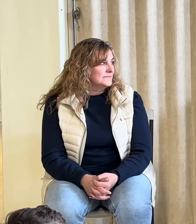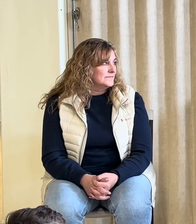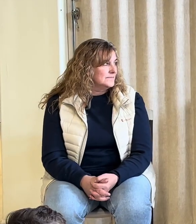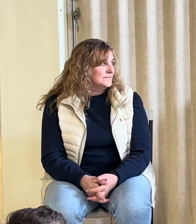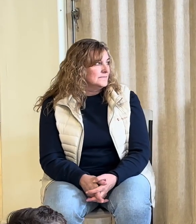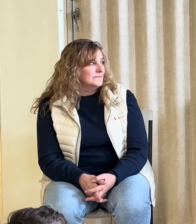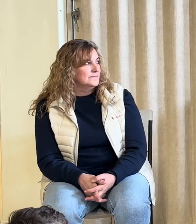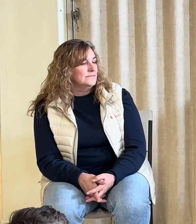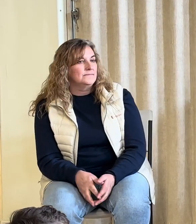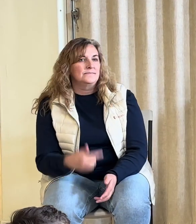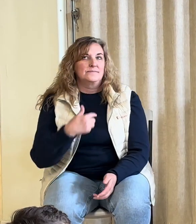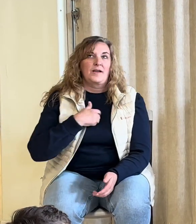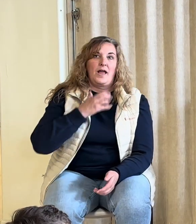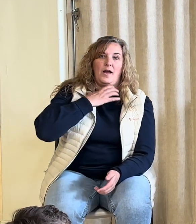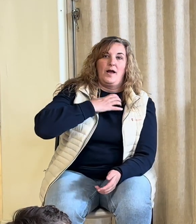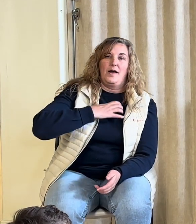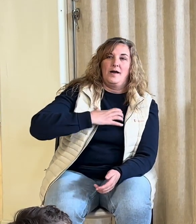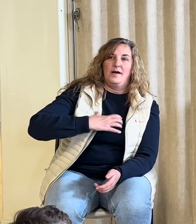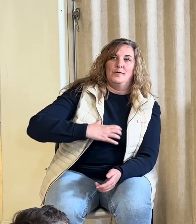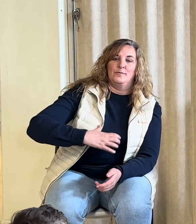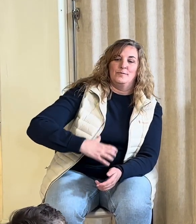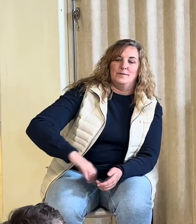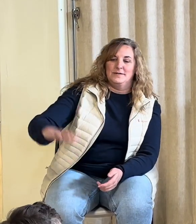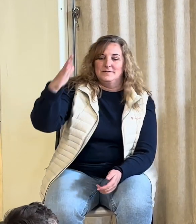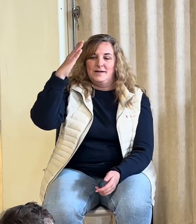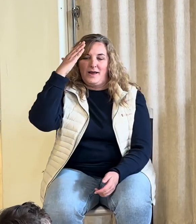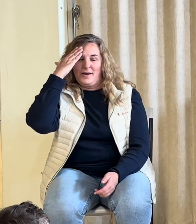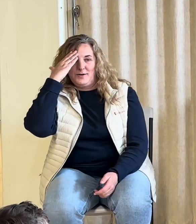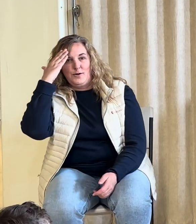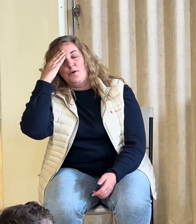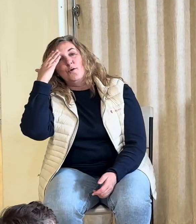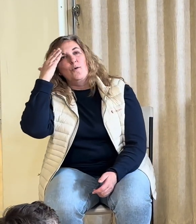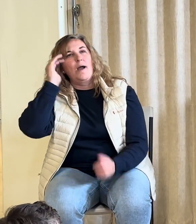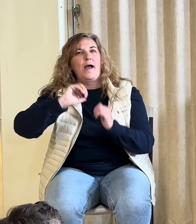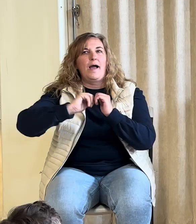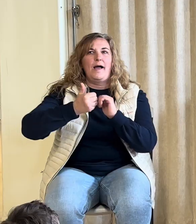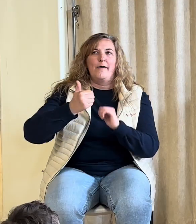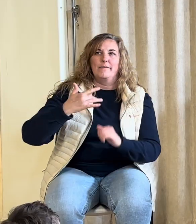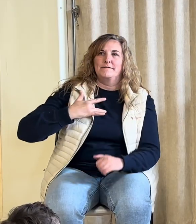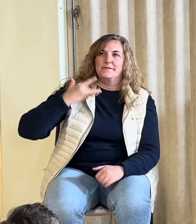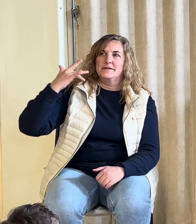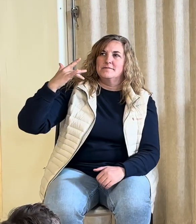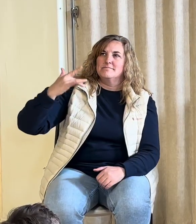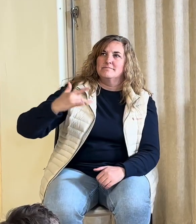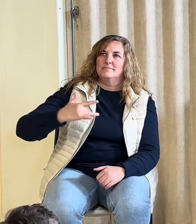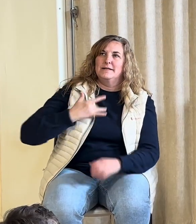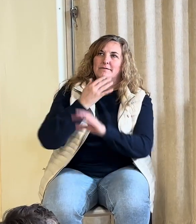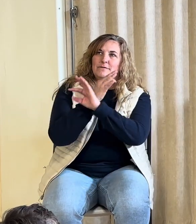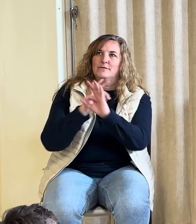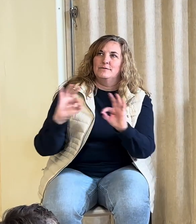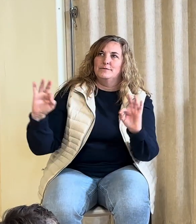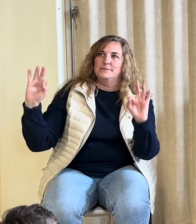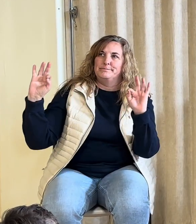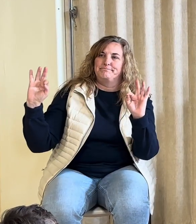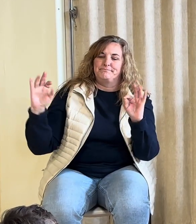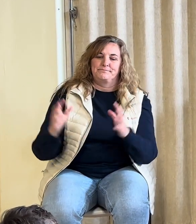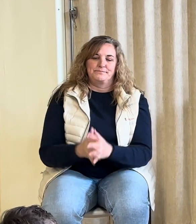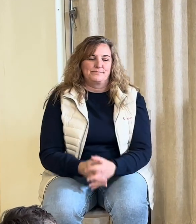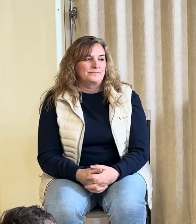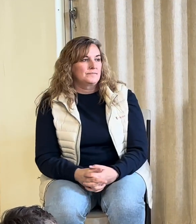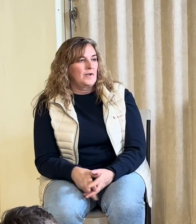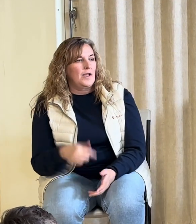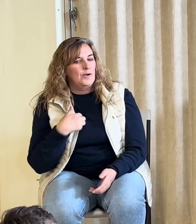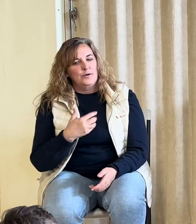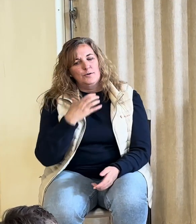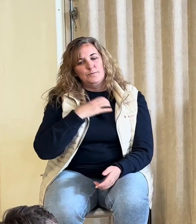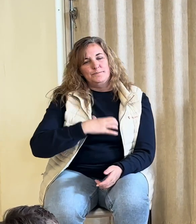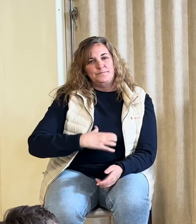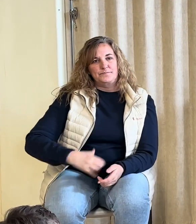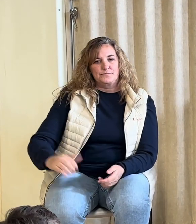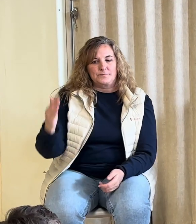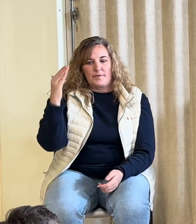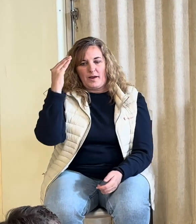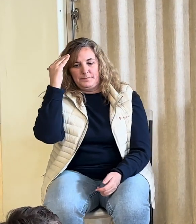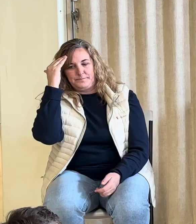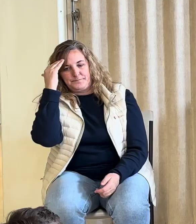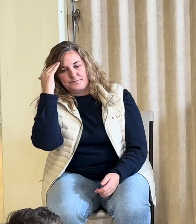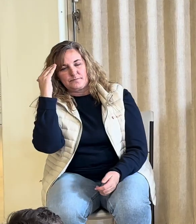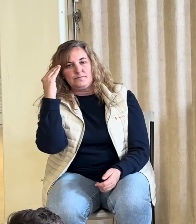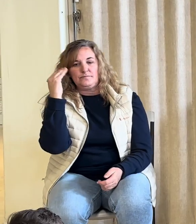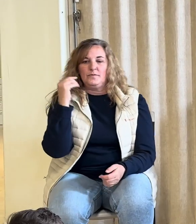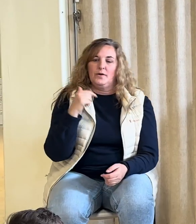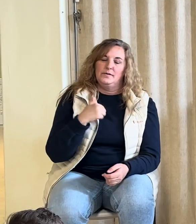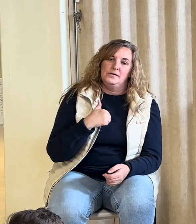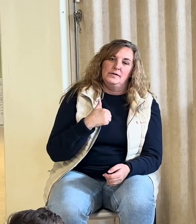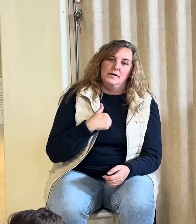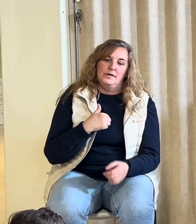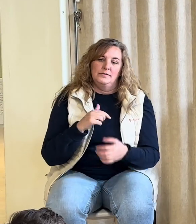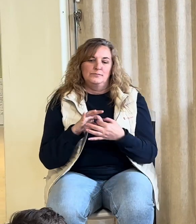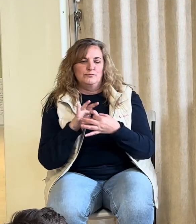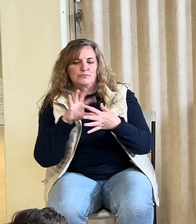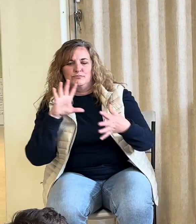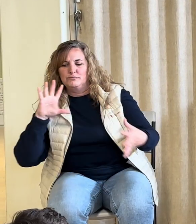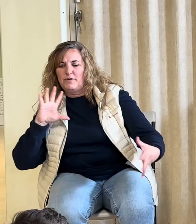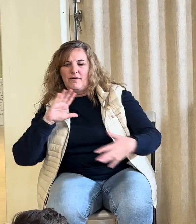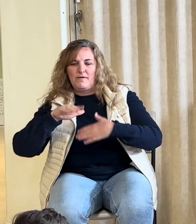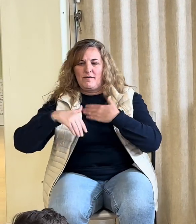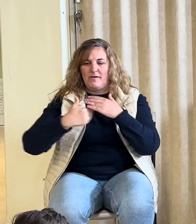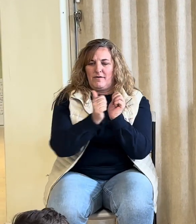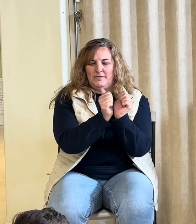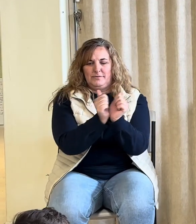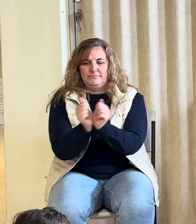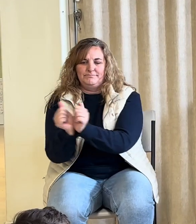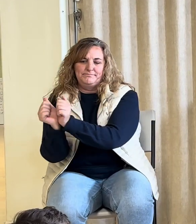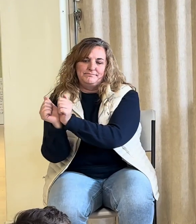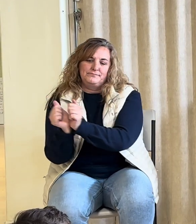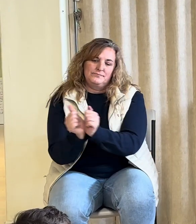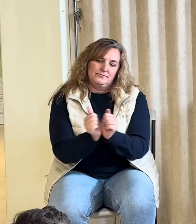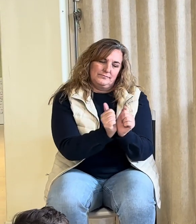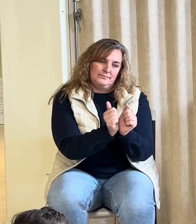I wish I knew how it would feel to be free I wish I could break all the chains holding me